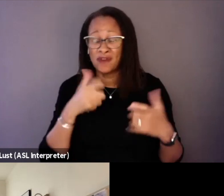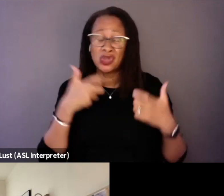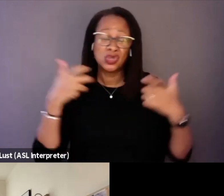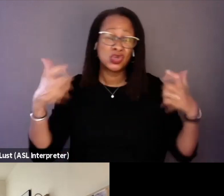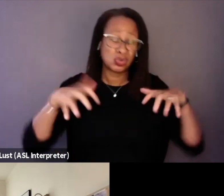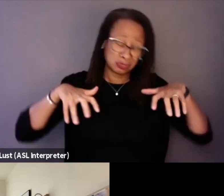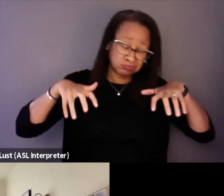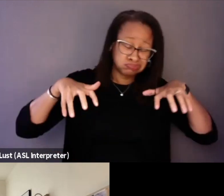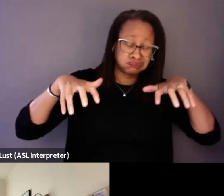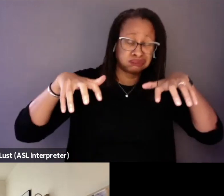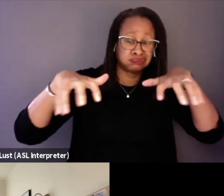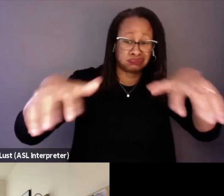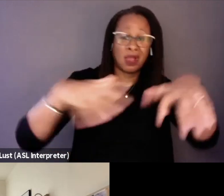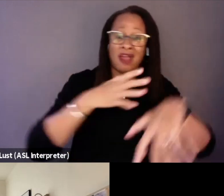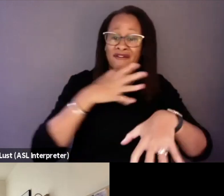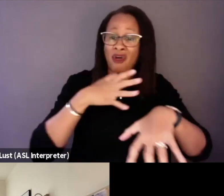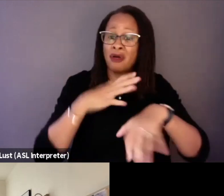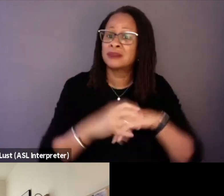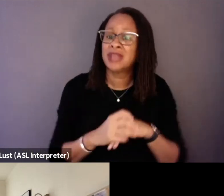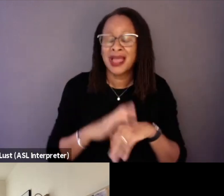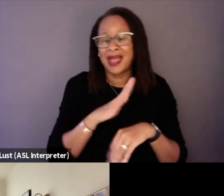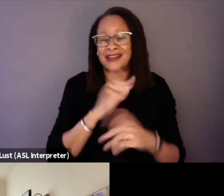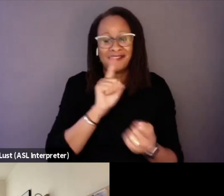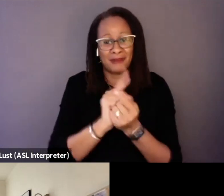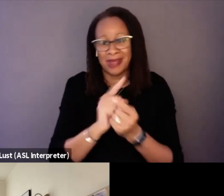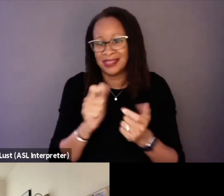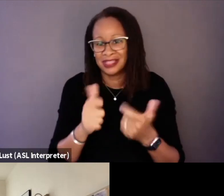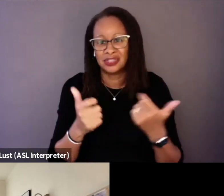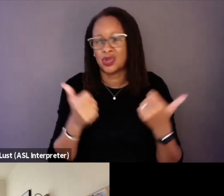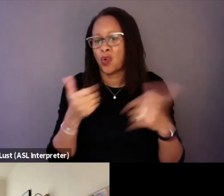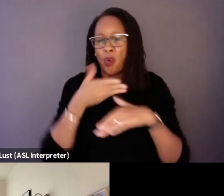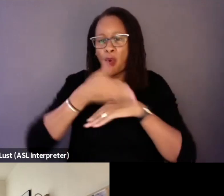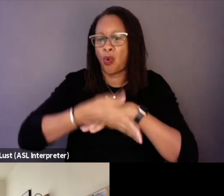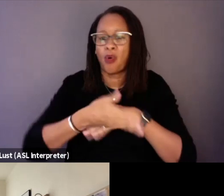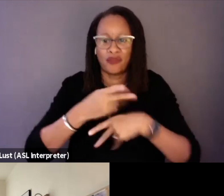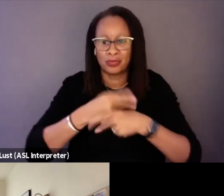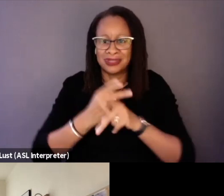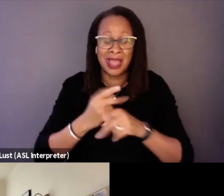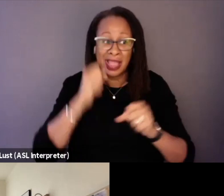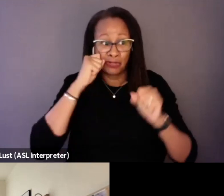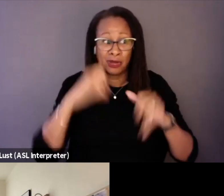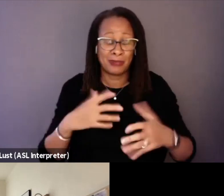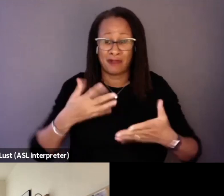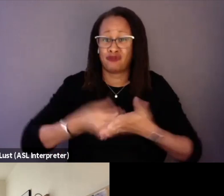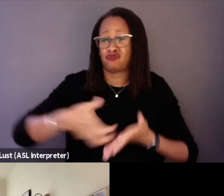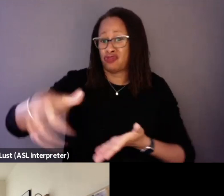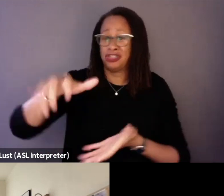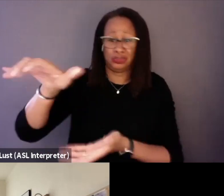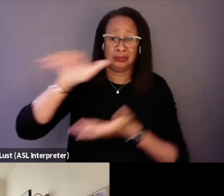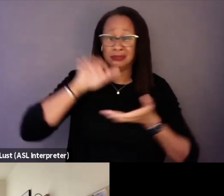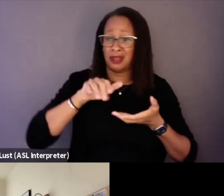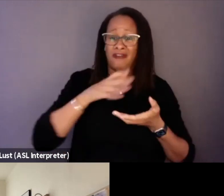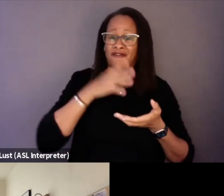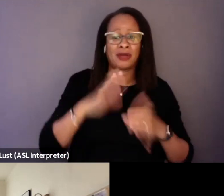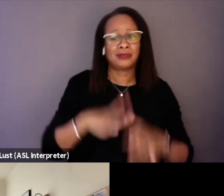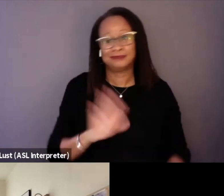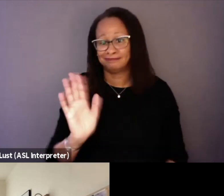I really didn't meet like these incredibly rich farmers. They're not.